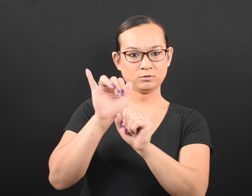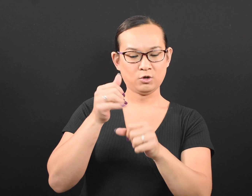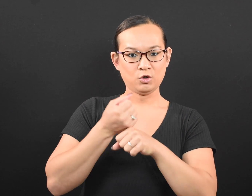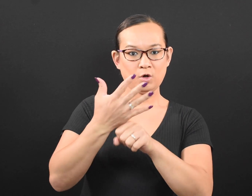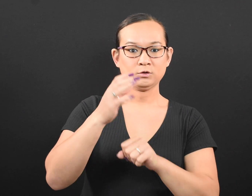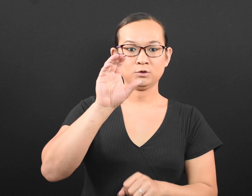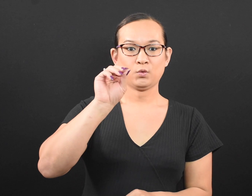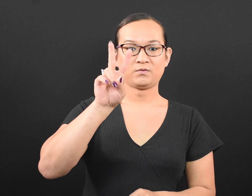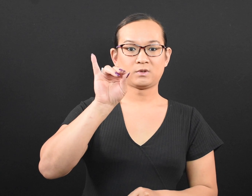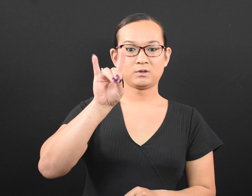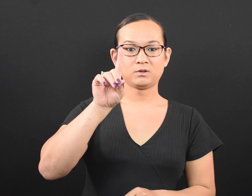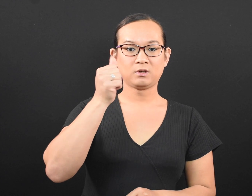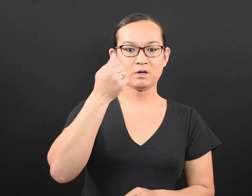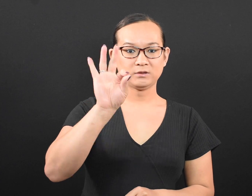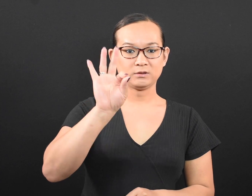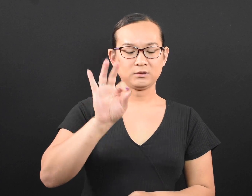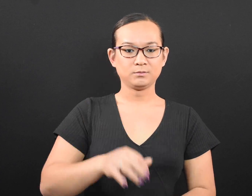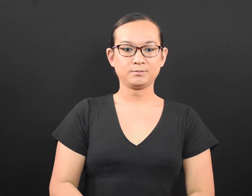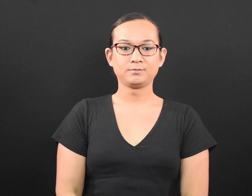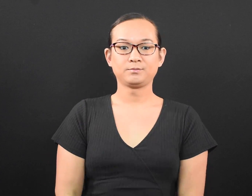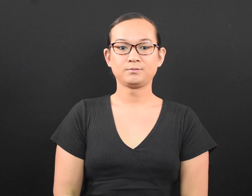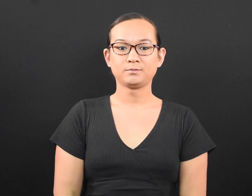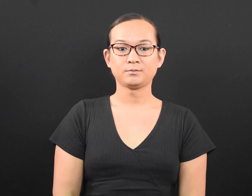About Variants of the Virus that Causes COVID-19